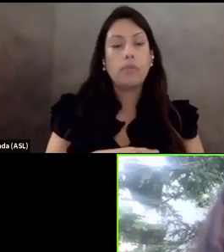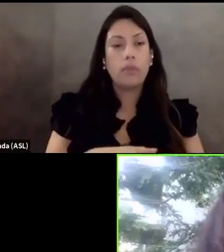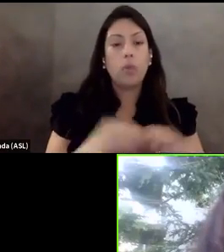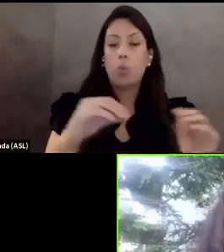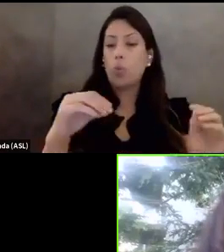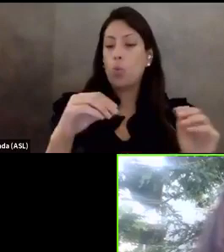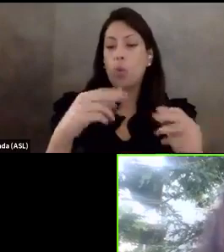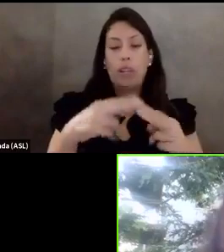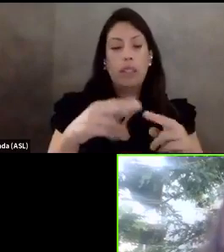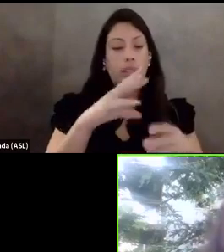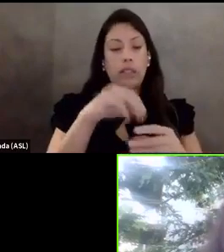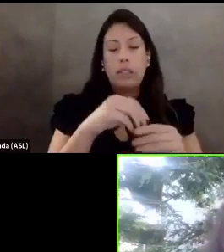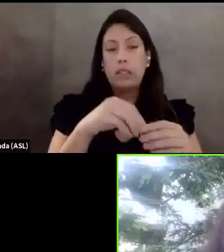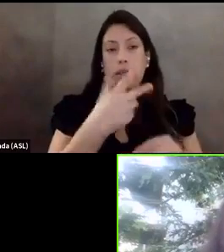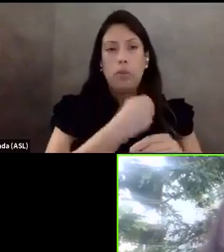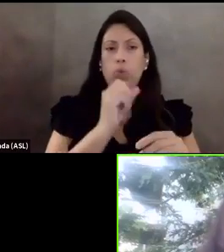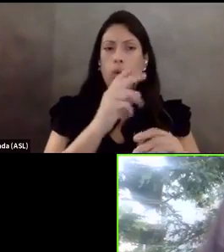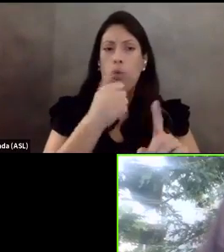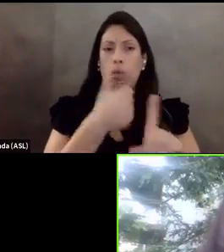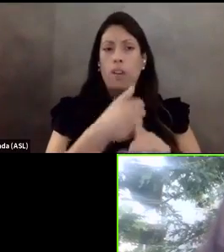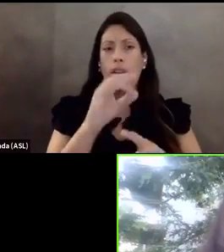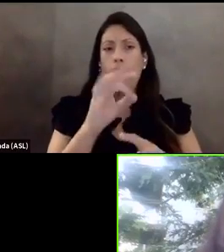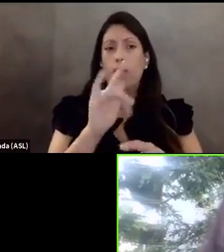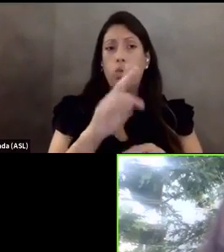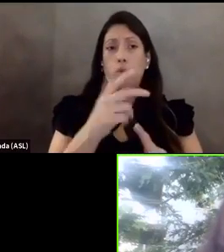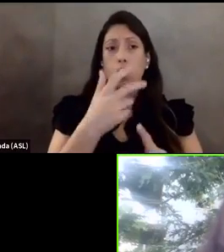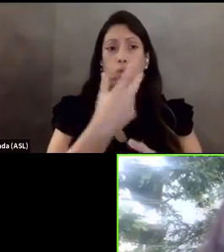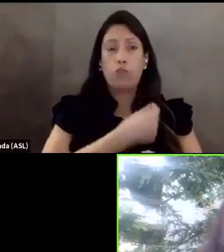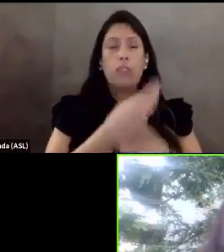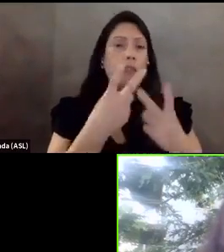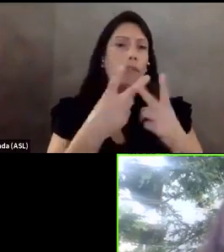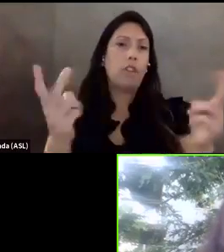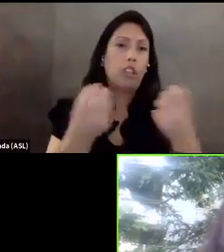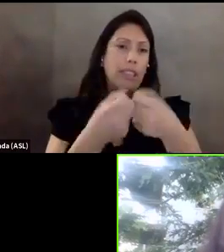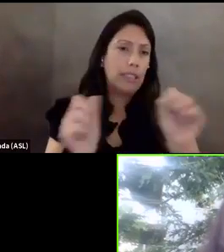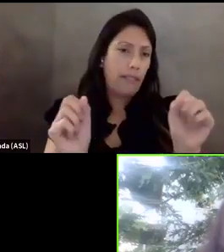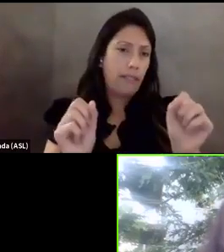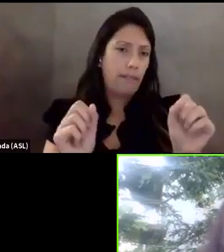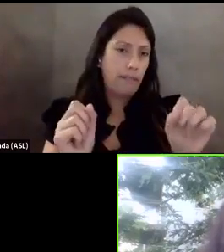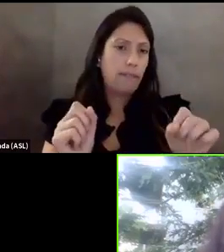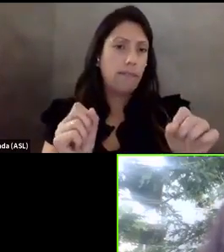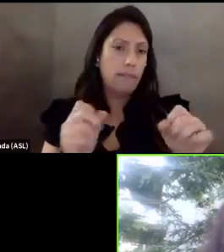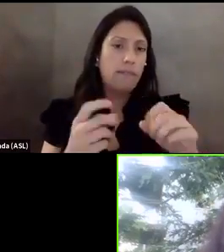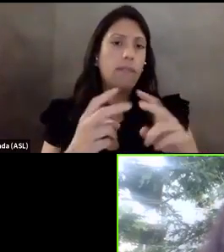So it's a very safe, effective, good vaccine to take that will likely prevent